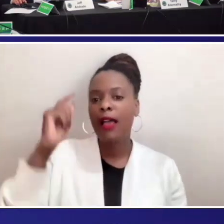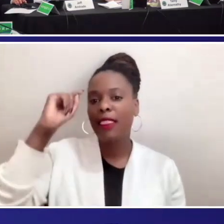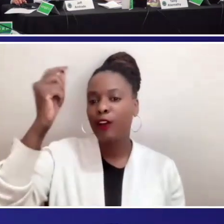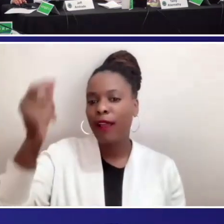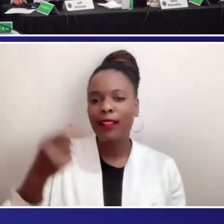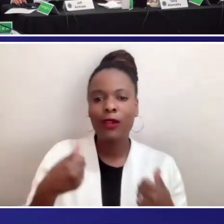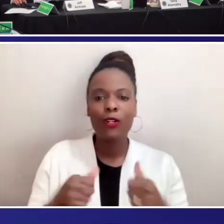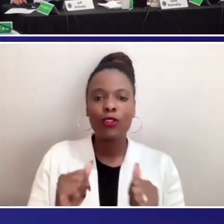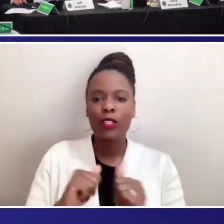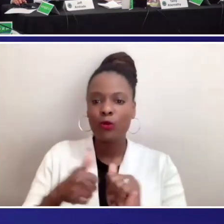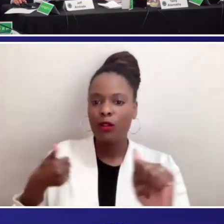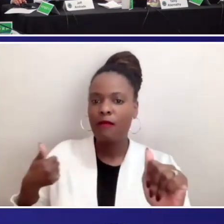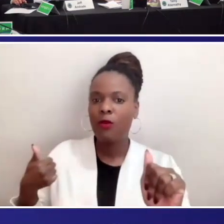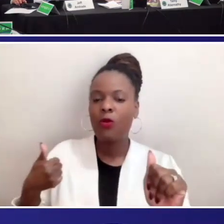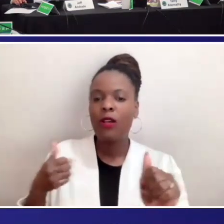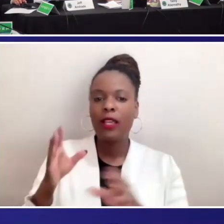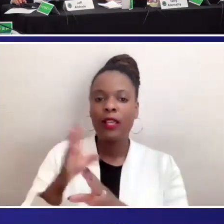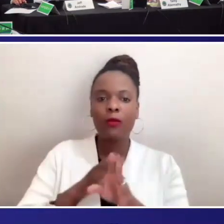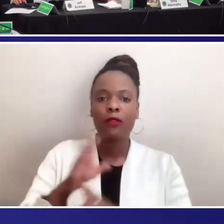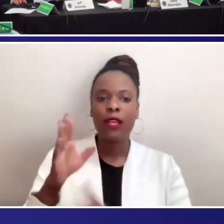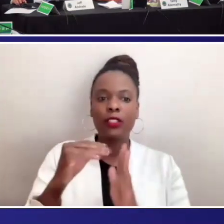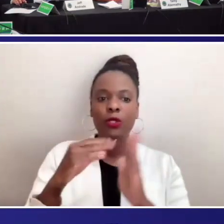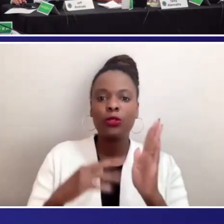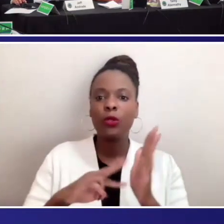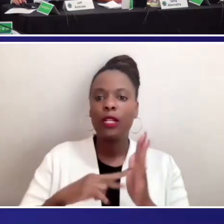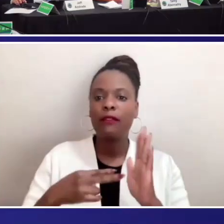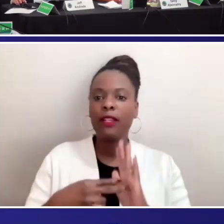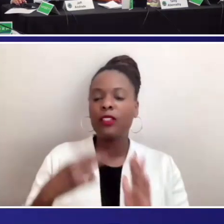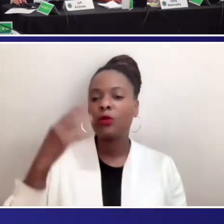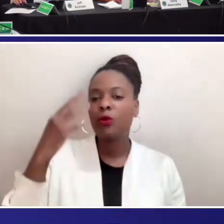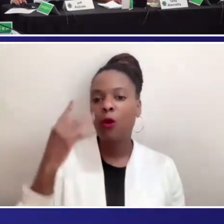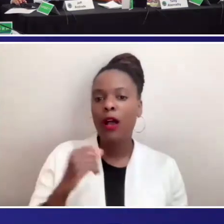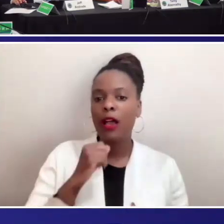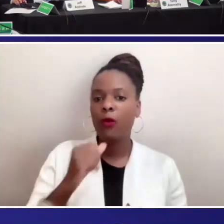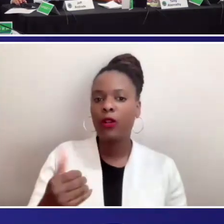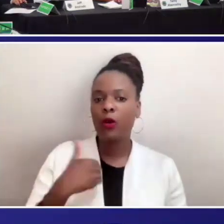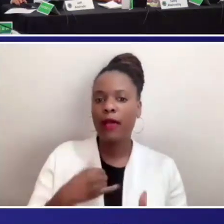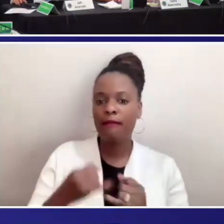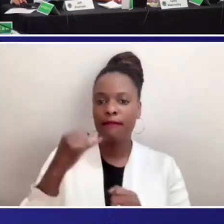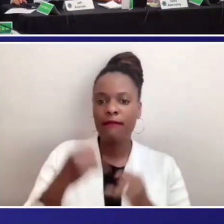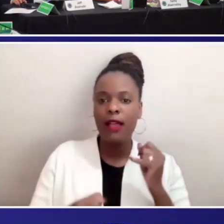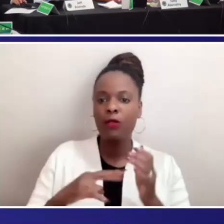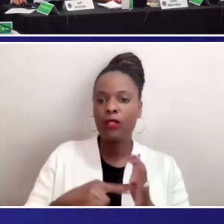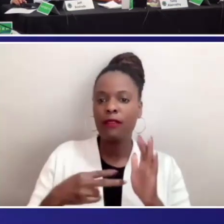away from this professional student definition because we don't have a final definition for us to flesh out yet.